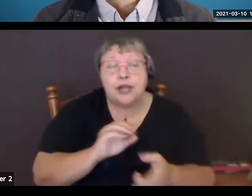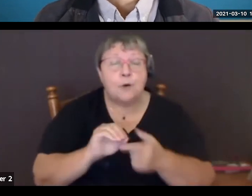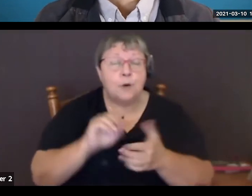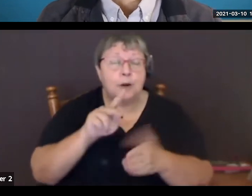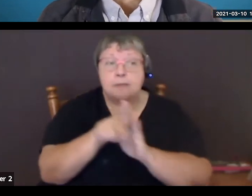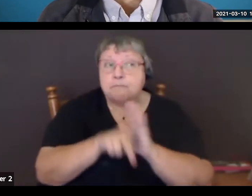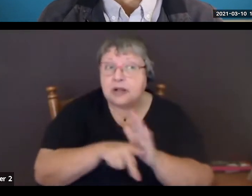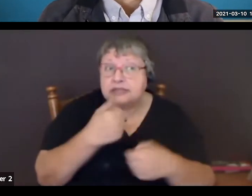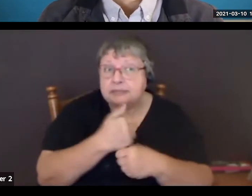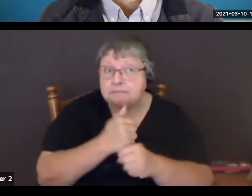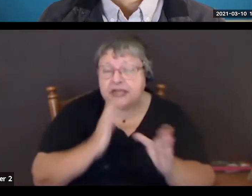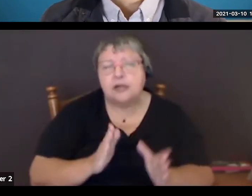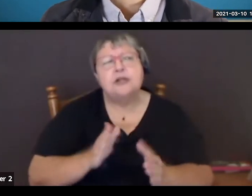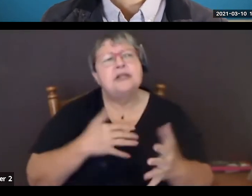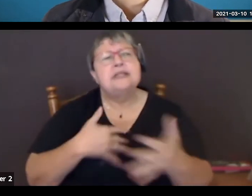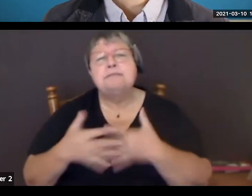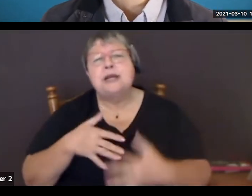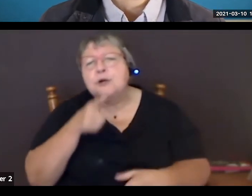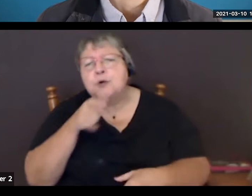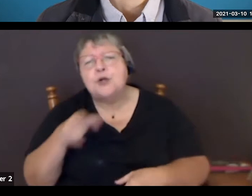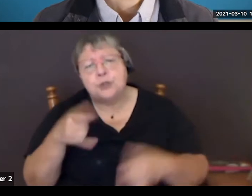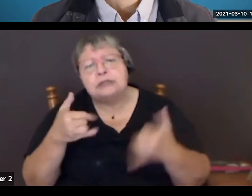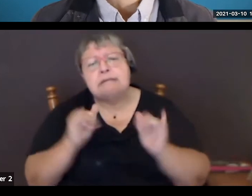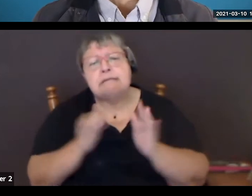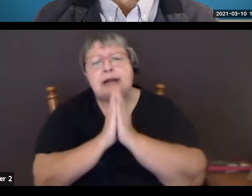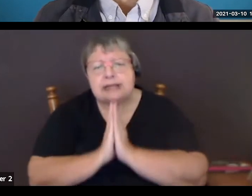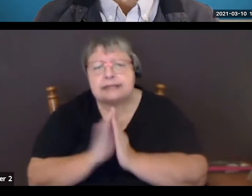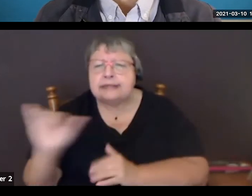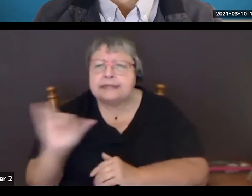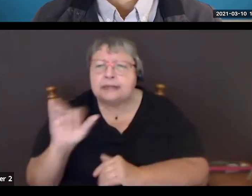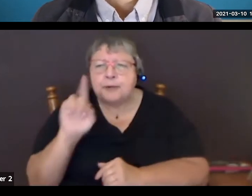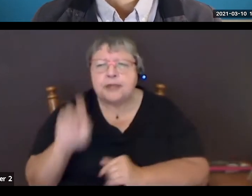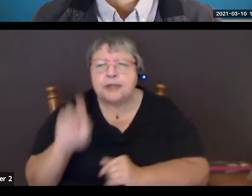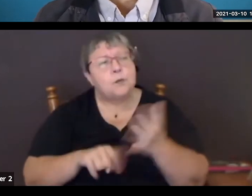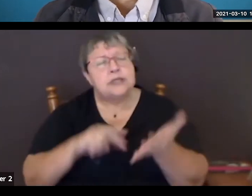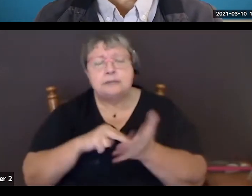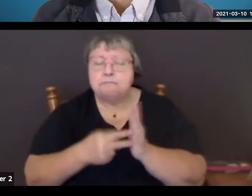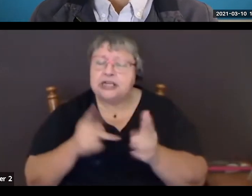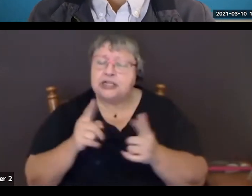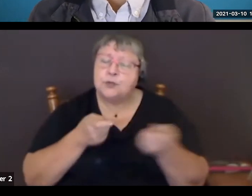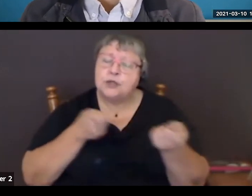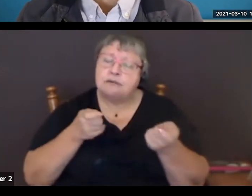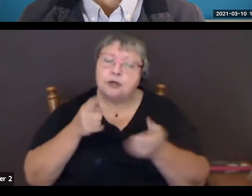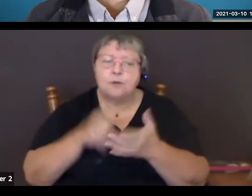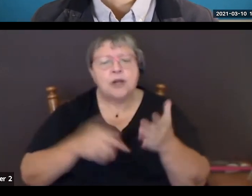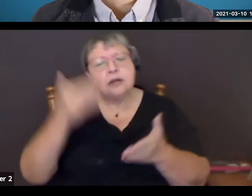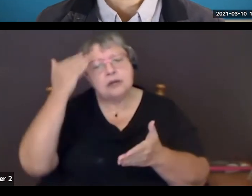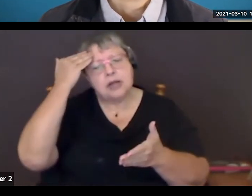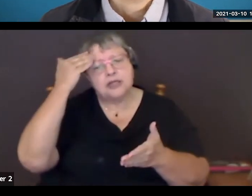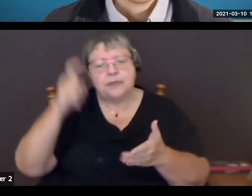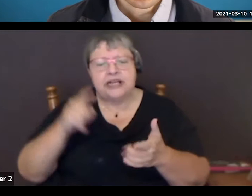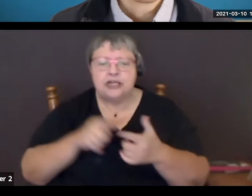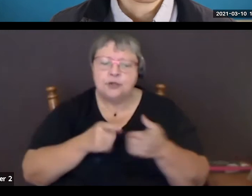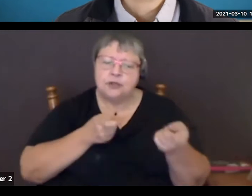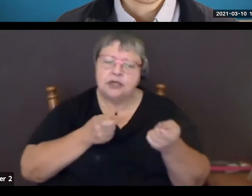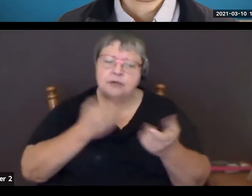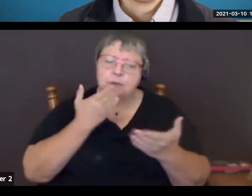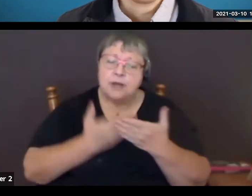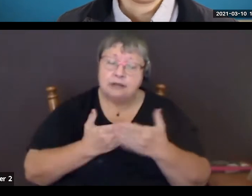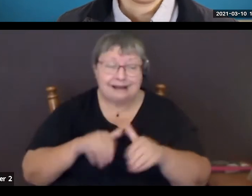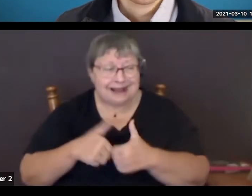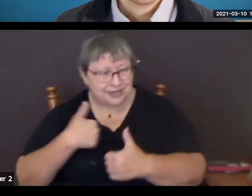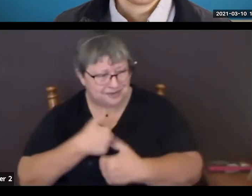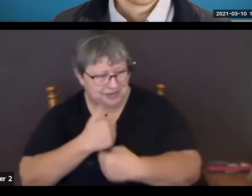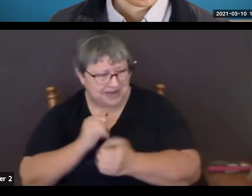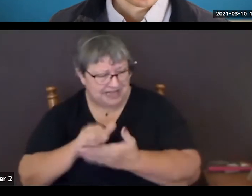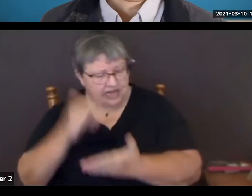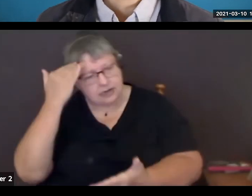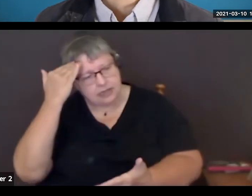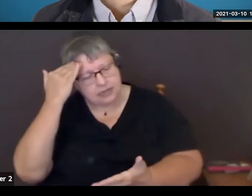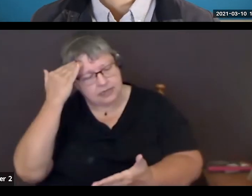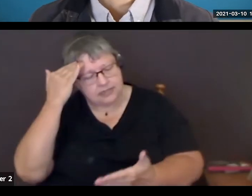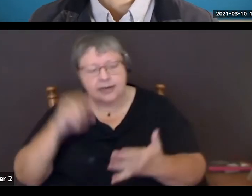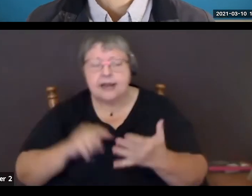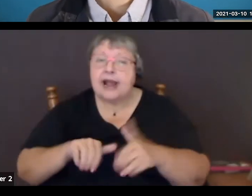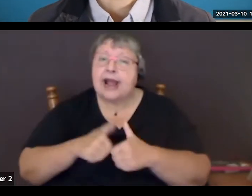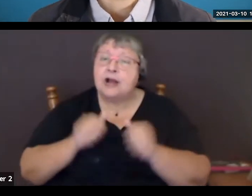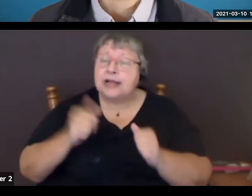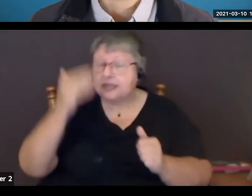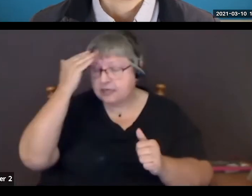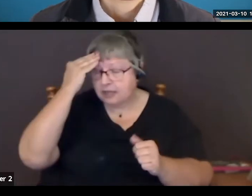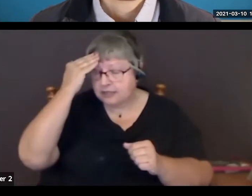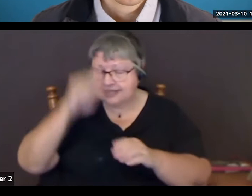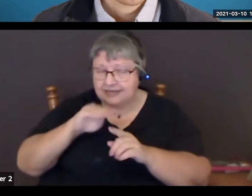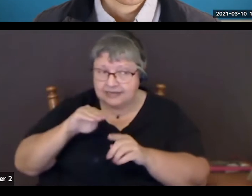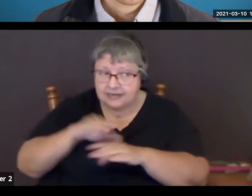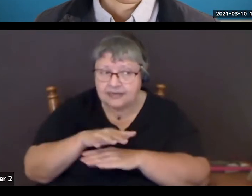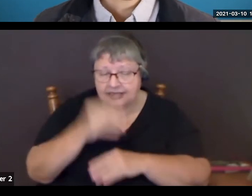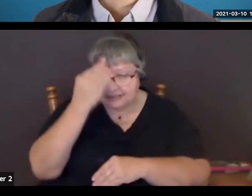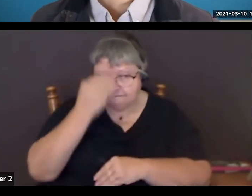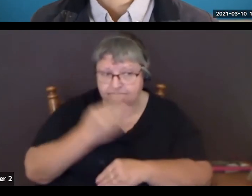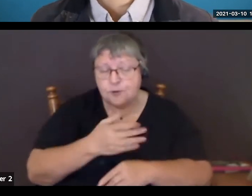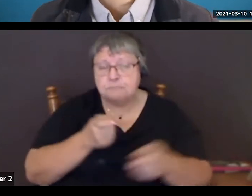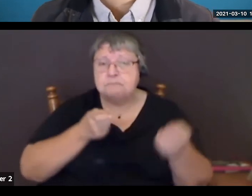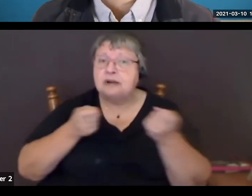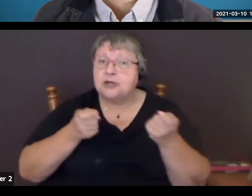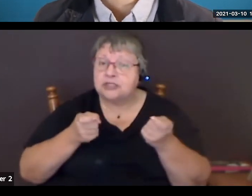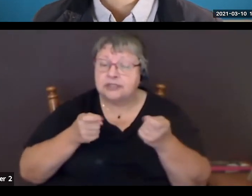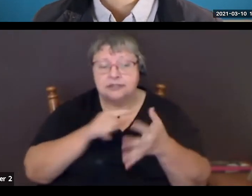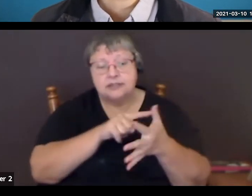And whoever you are, you're still asking a set of basic questions. What does it mean to govern what knowledge, do we need to govern Well, how do we create that knowledge, and how can knowledge and form governance, answering these questions is one of the